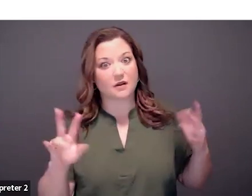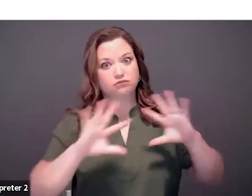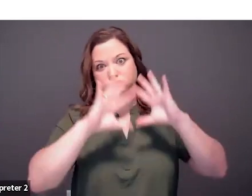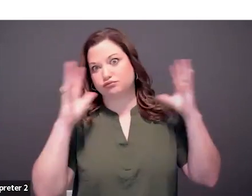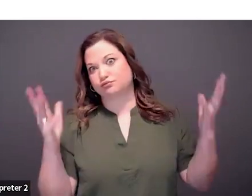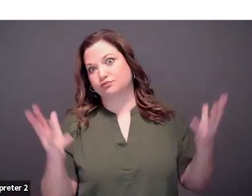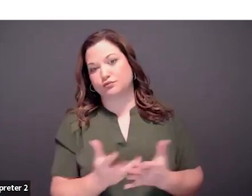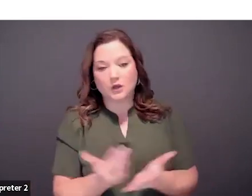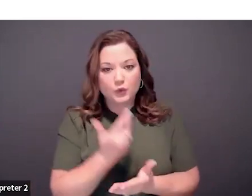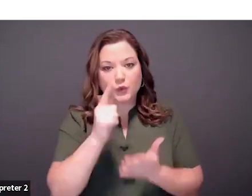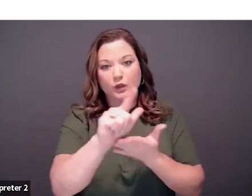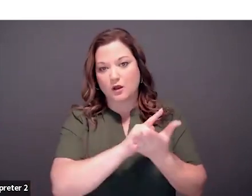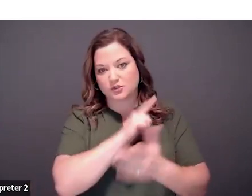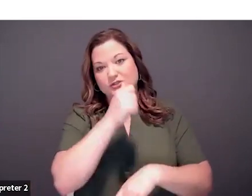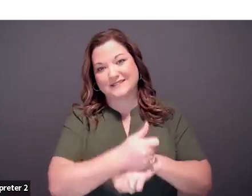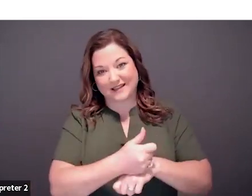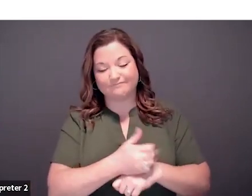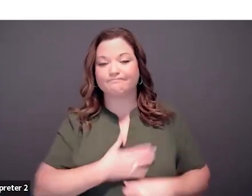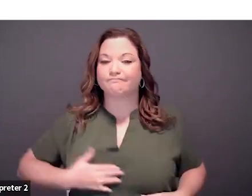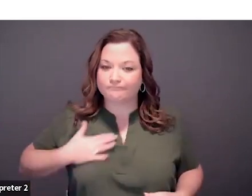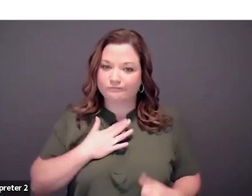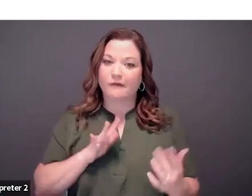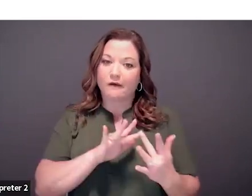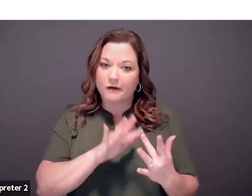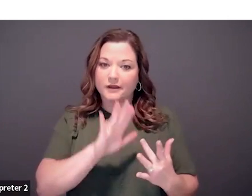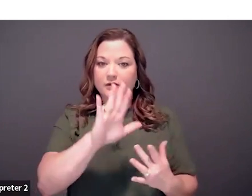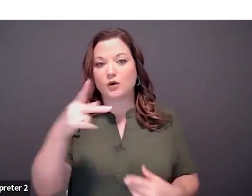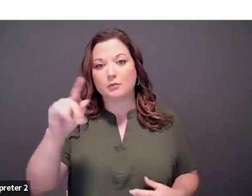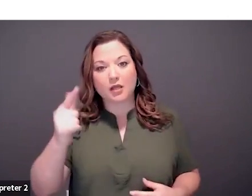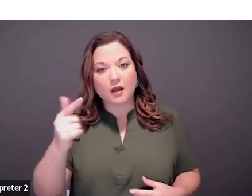Contact your plugin and theme vendors and say